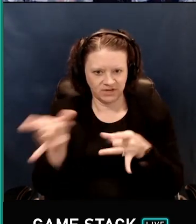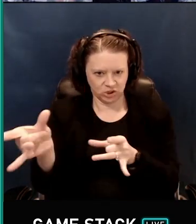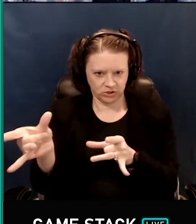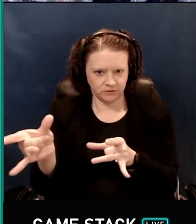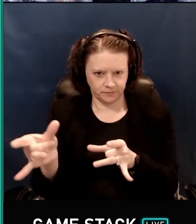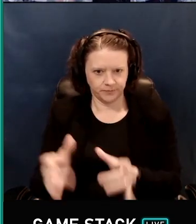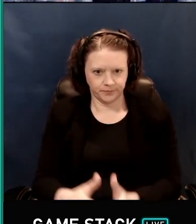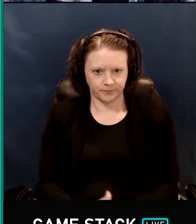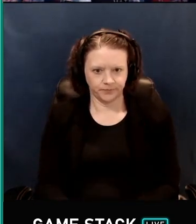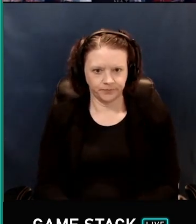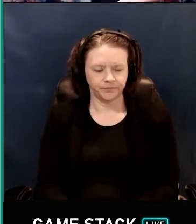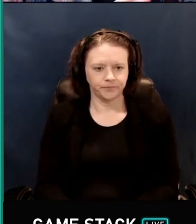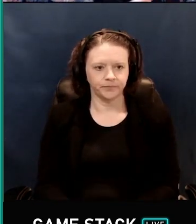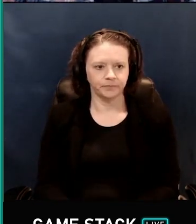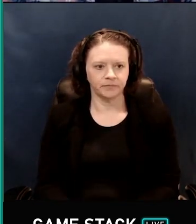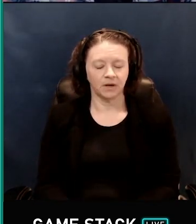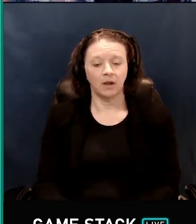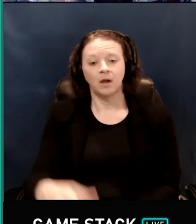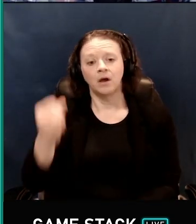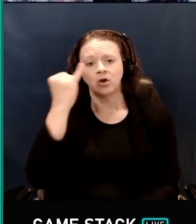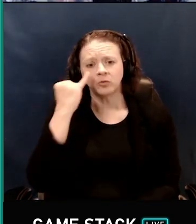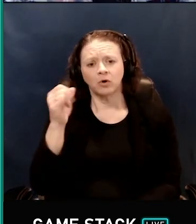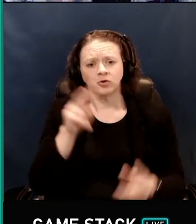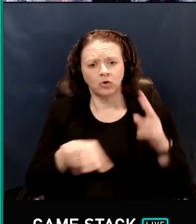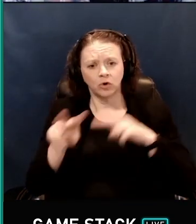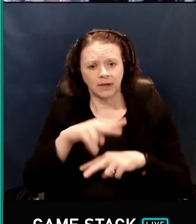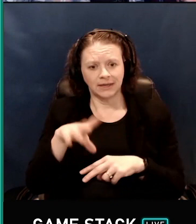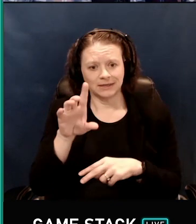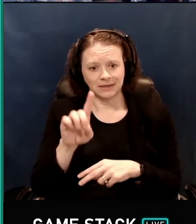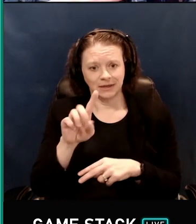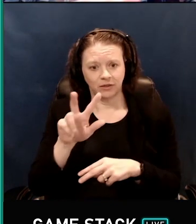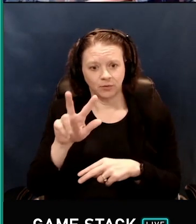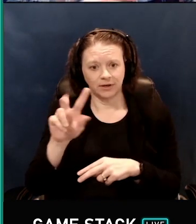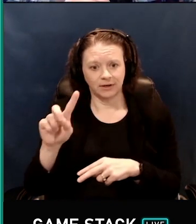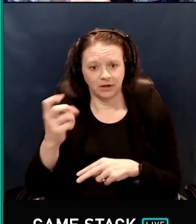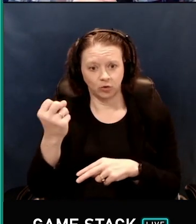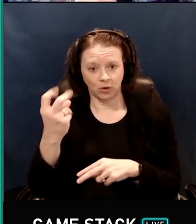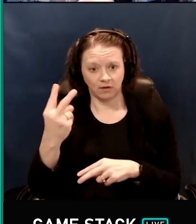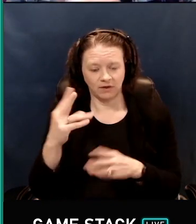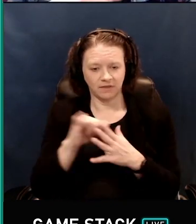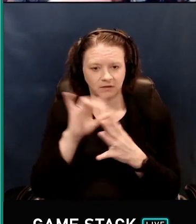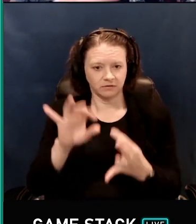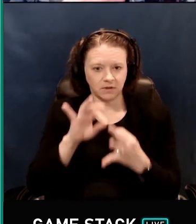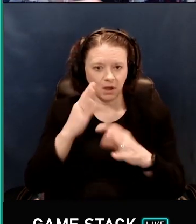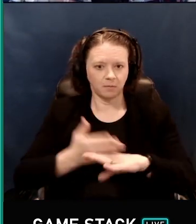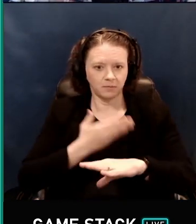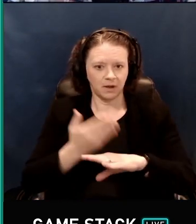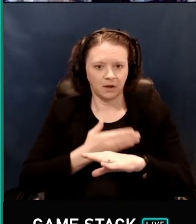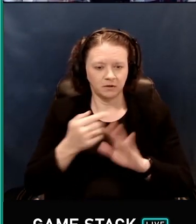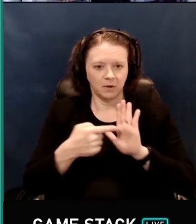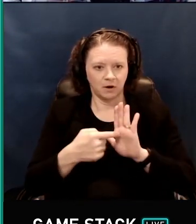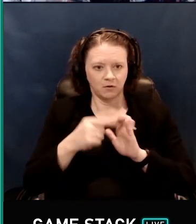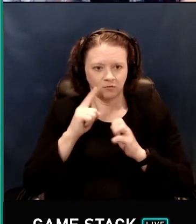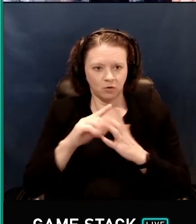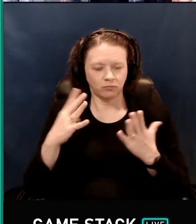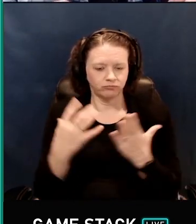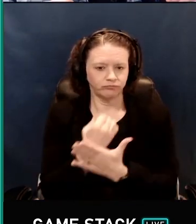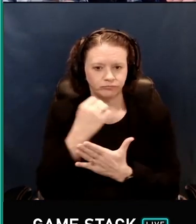If you take a look at D3D12, this is the optimized model for leveraging GPU parallel behavior.